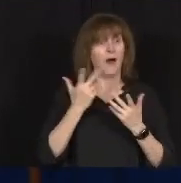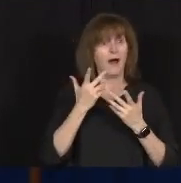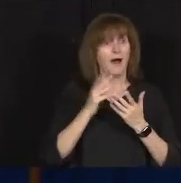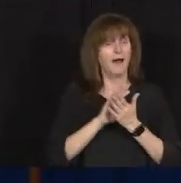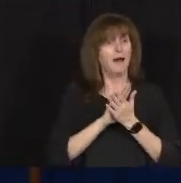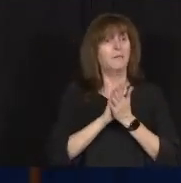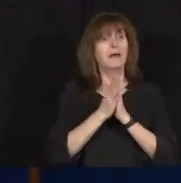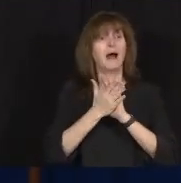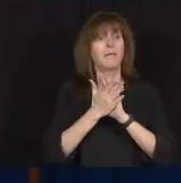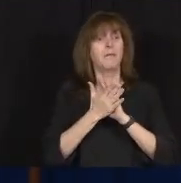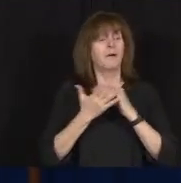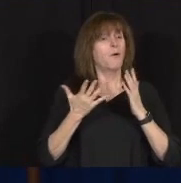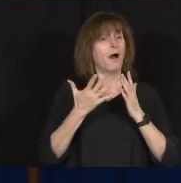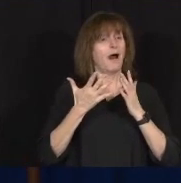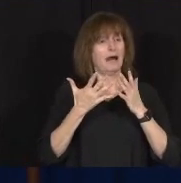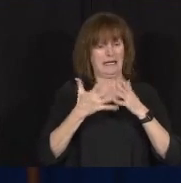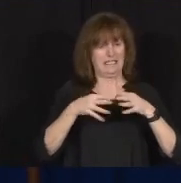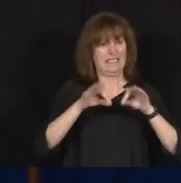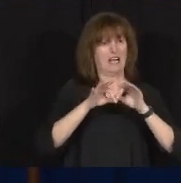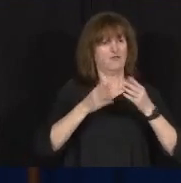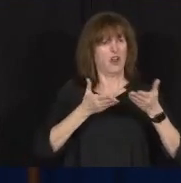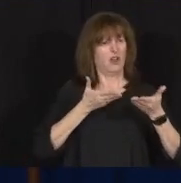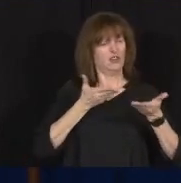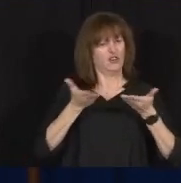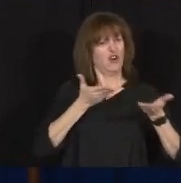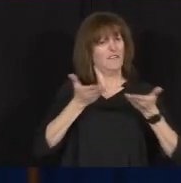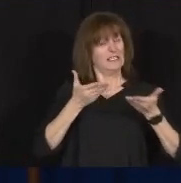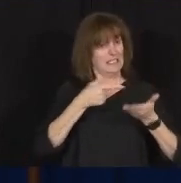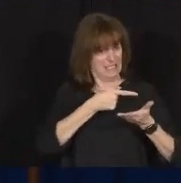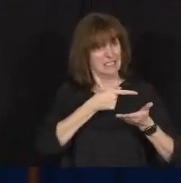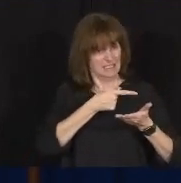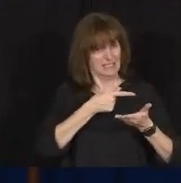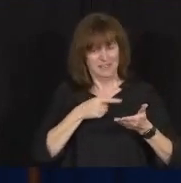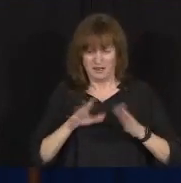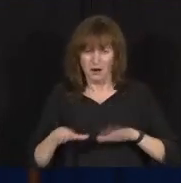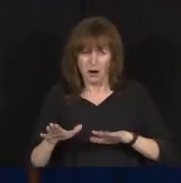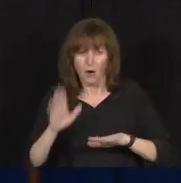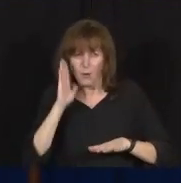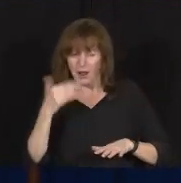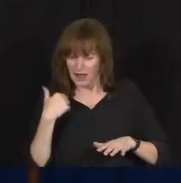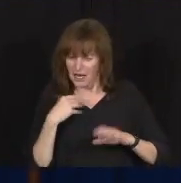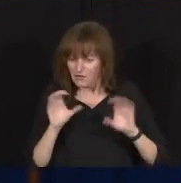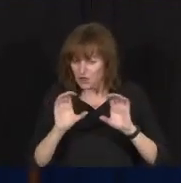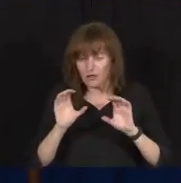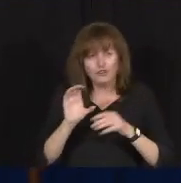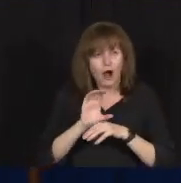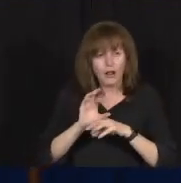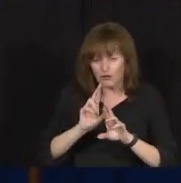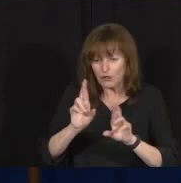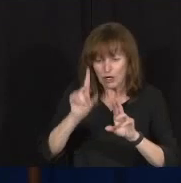hey will make sure they have the chocolates ready for Easter. I know it is tough on families